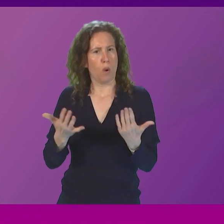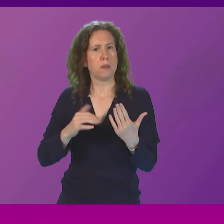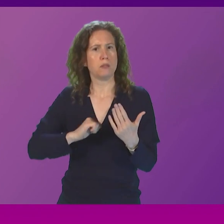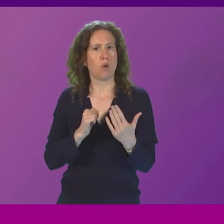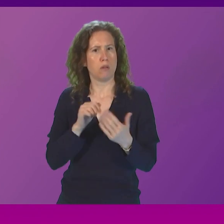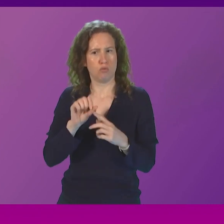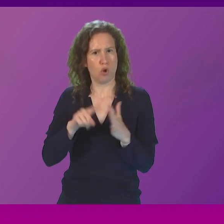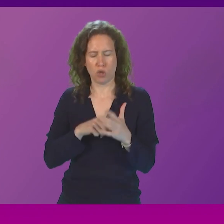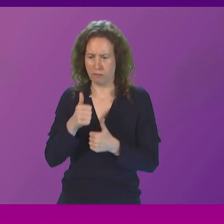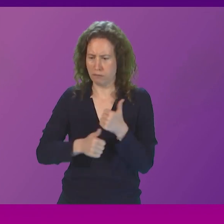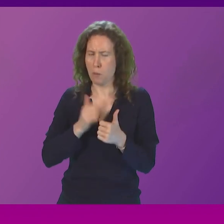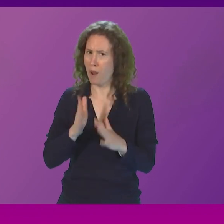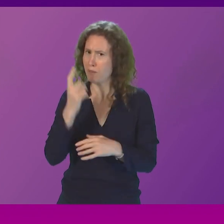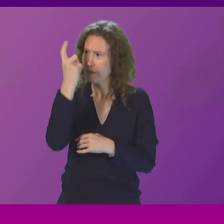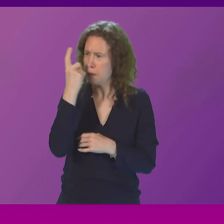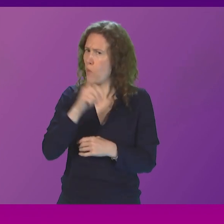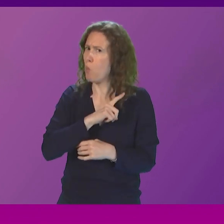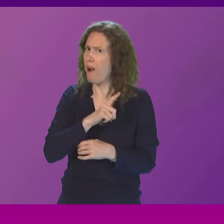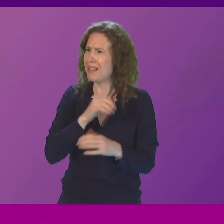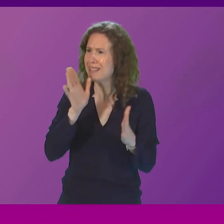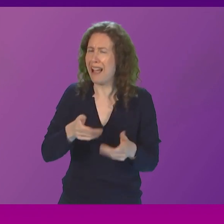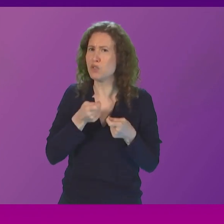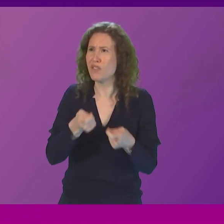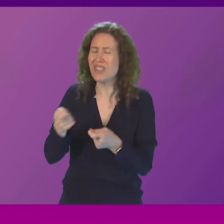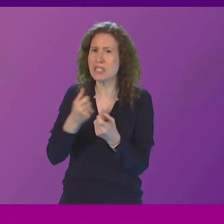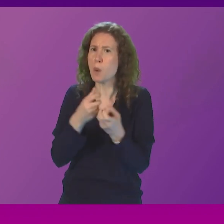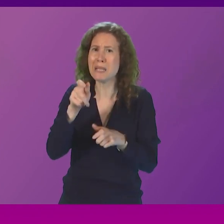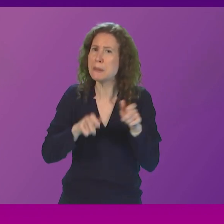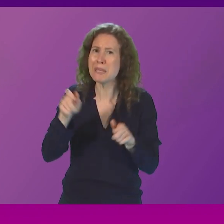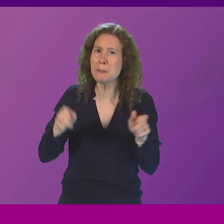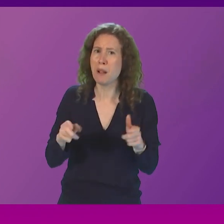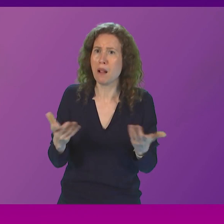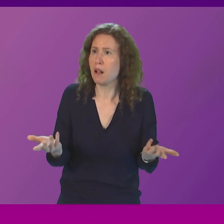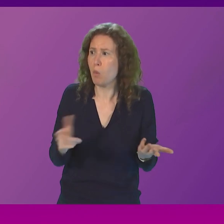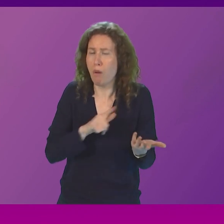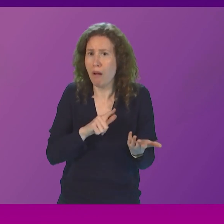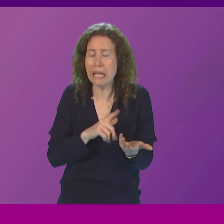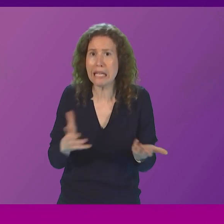Of course, we have to ask ourselves why it is having to feed so many people in any given week.